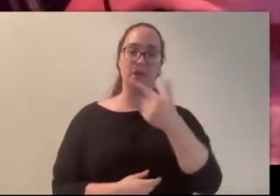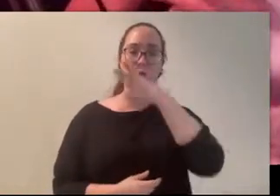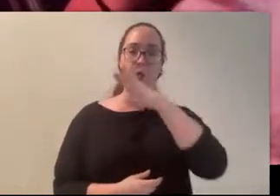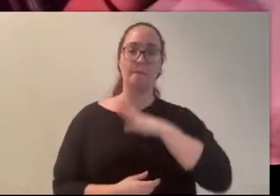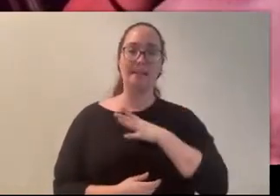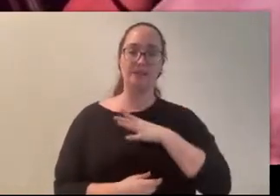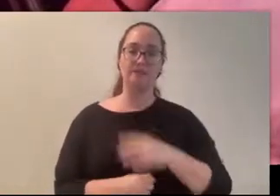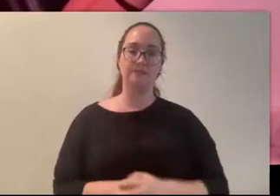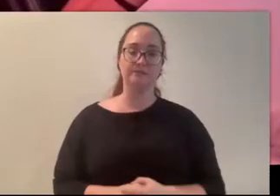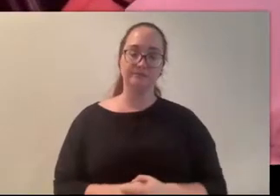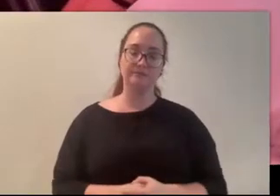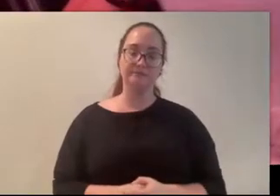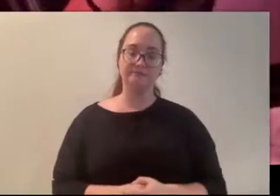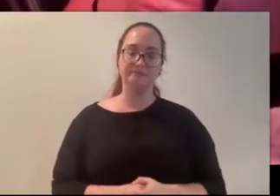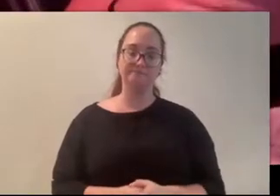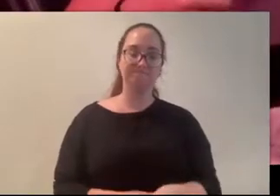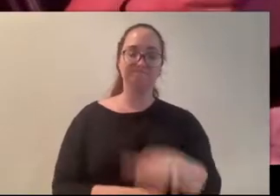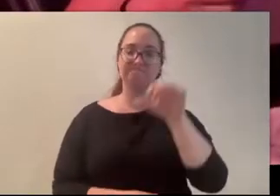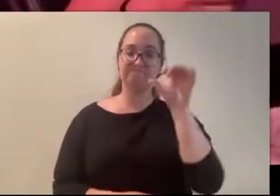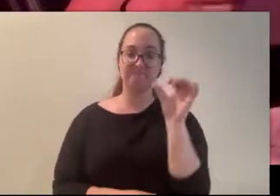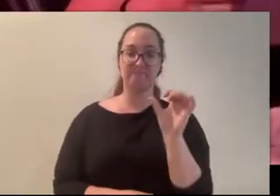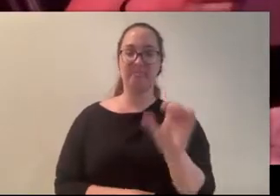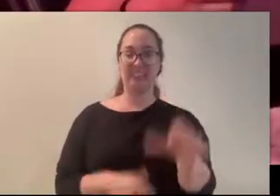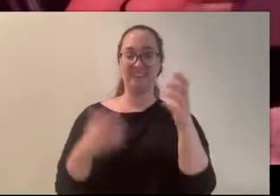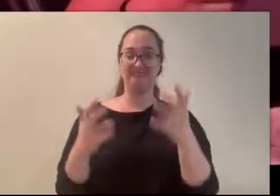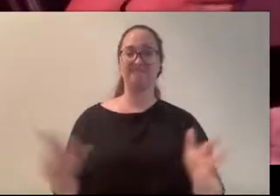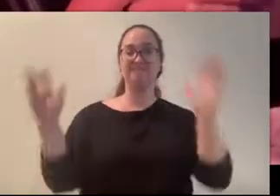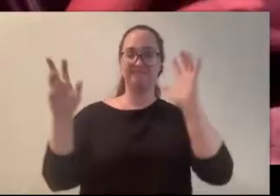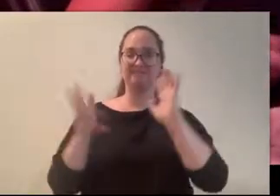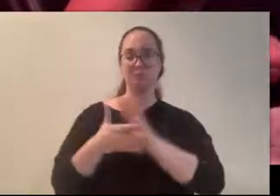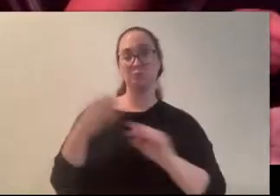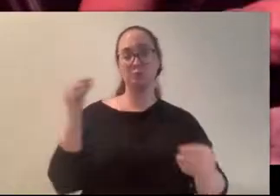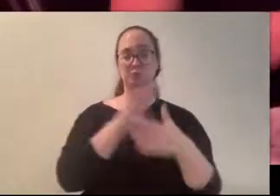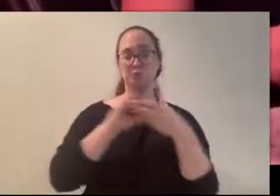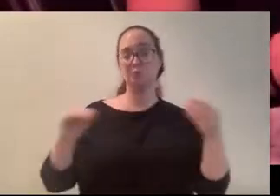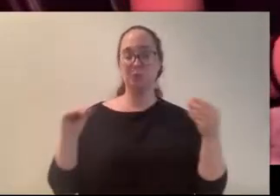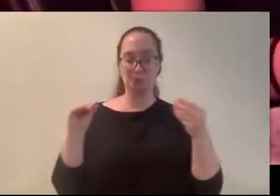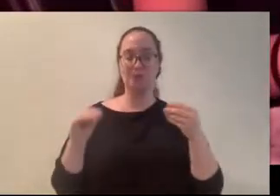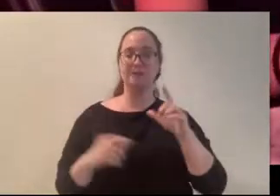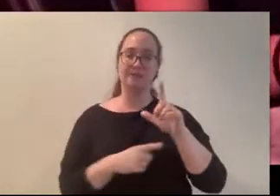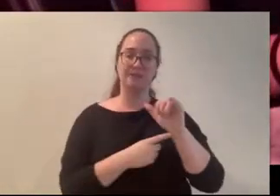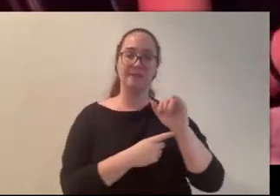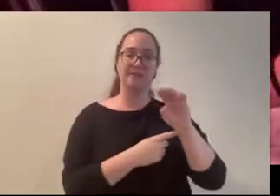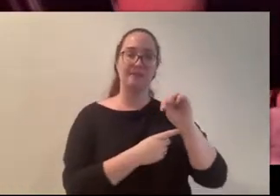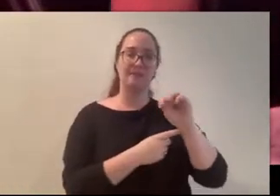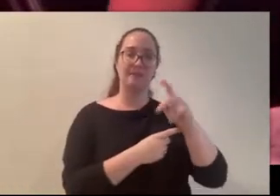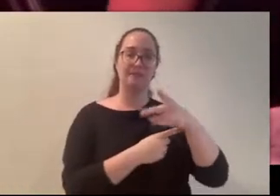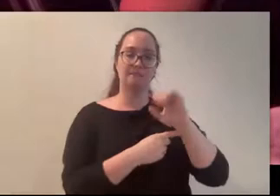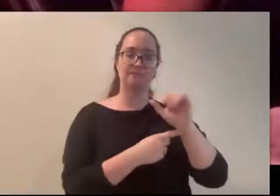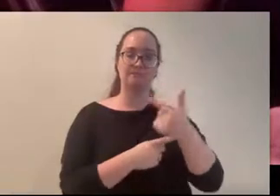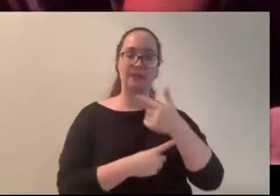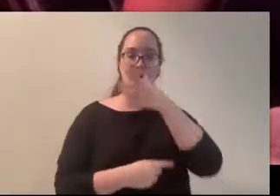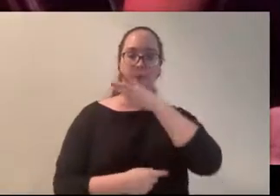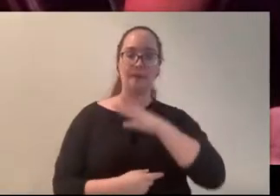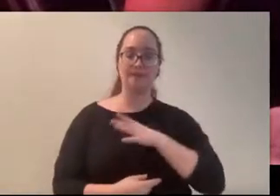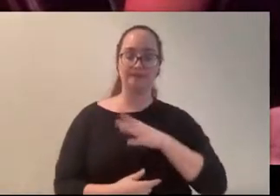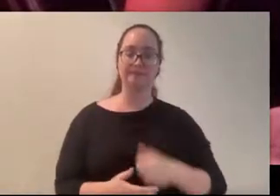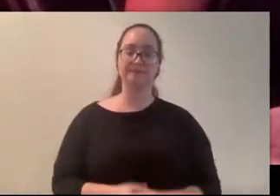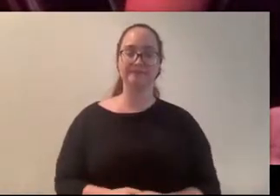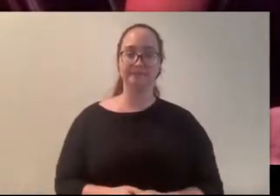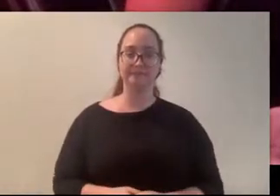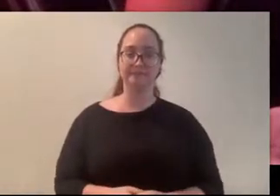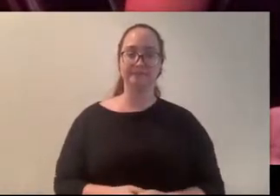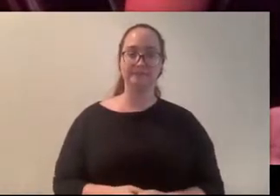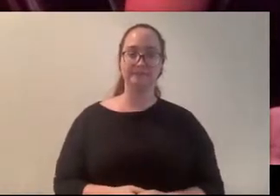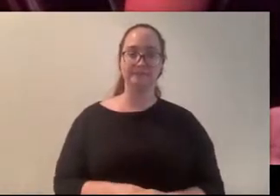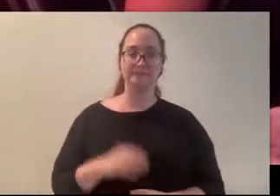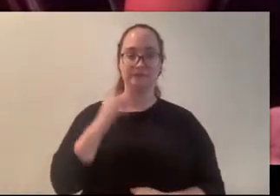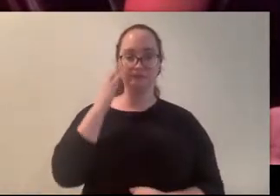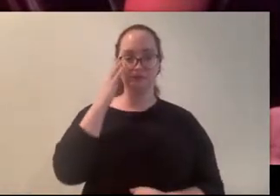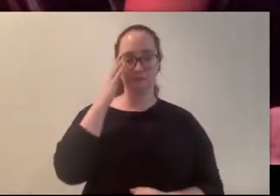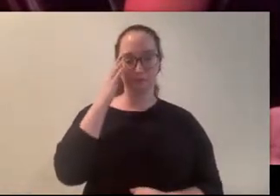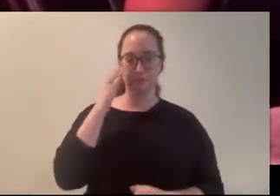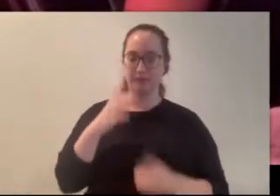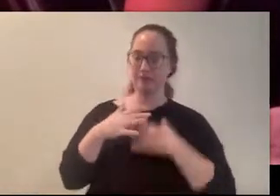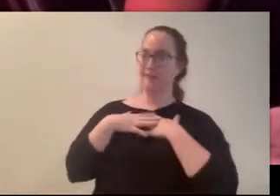and that was the tale of the limping woman.. (Thomas) *coughs/laughs*